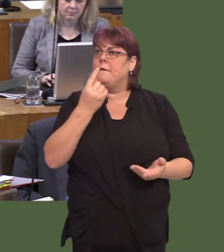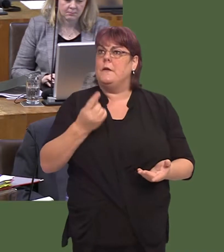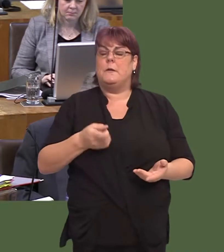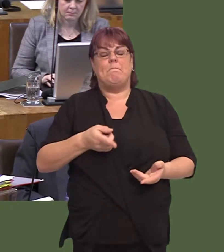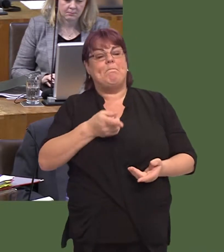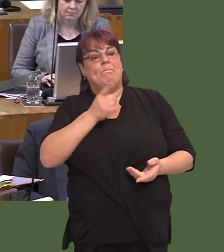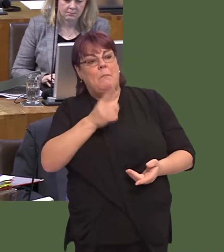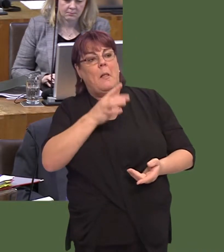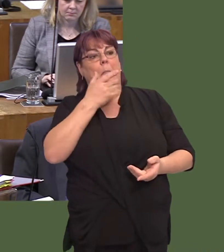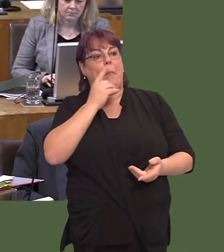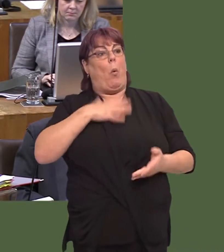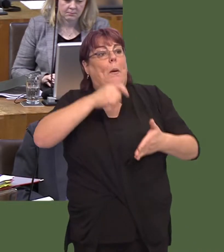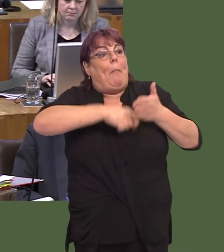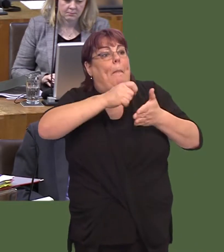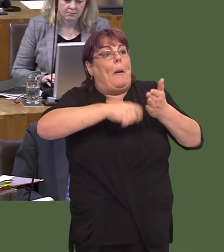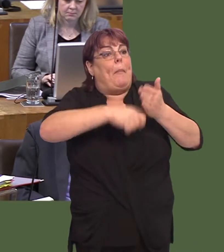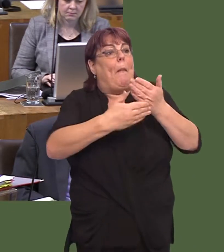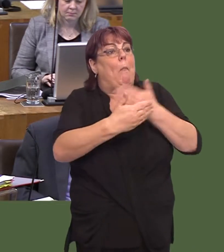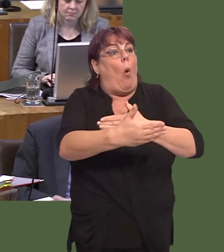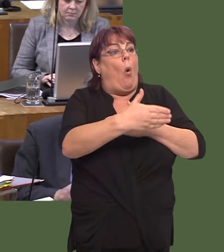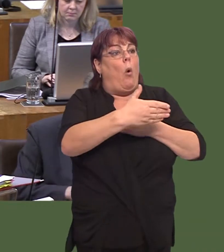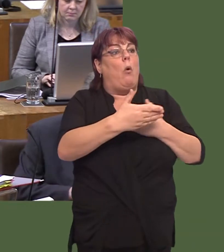Thatís the way that people are encouraged to buy more and drink more. Surely, thatís not something that we want to encourage.